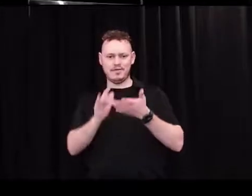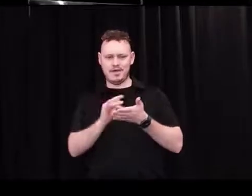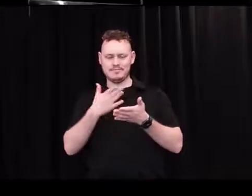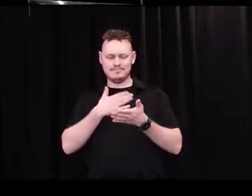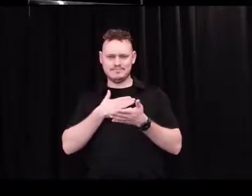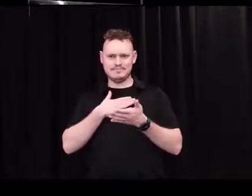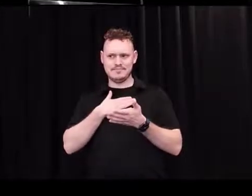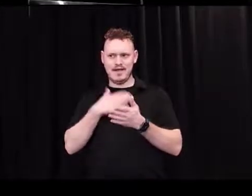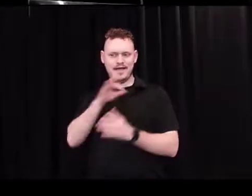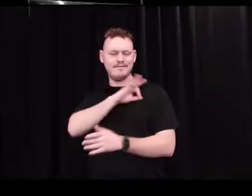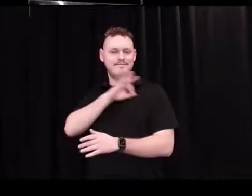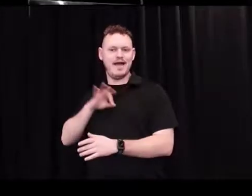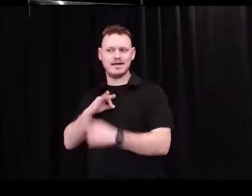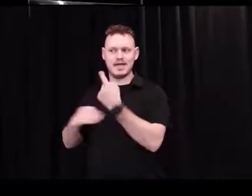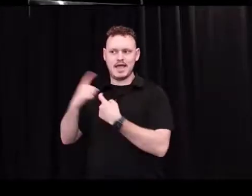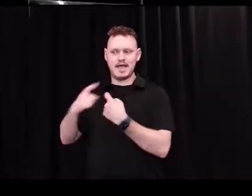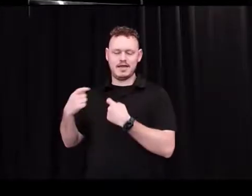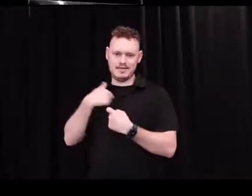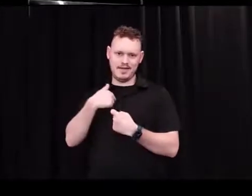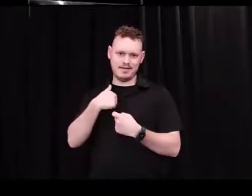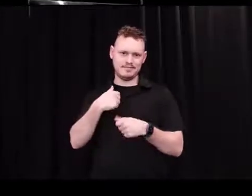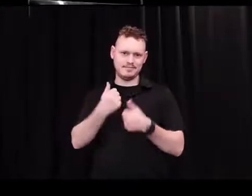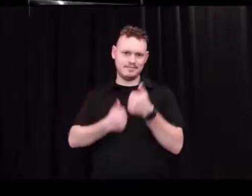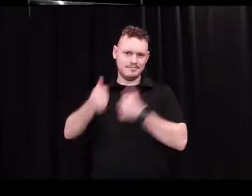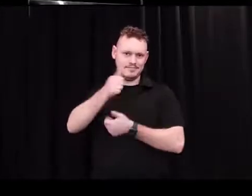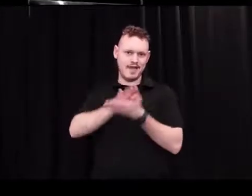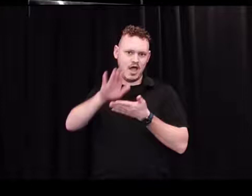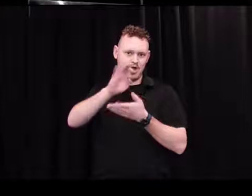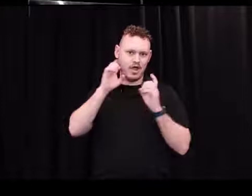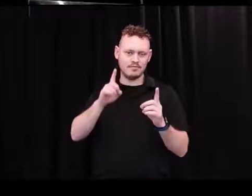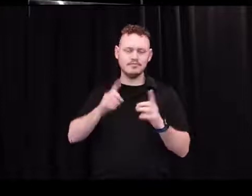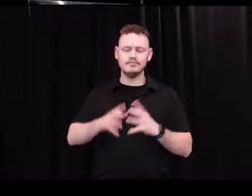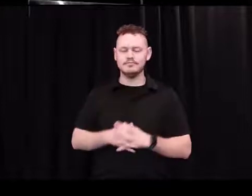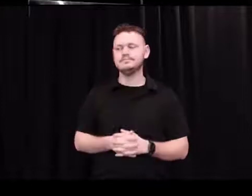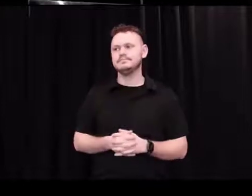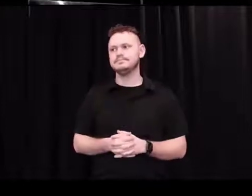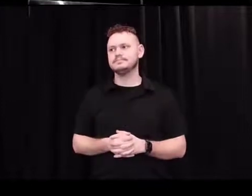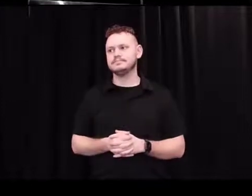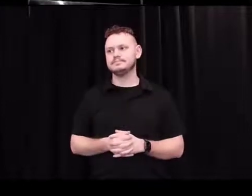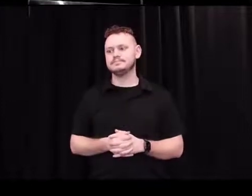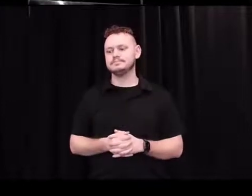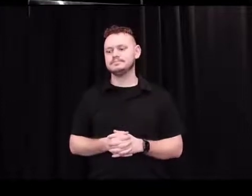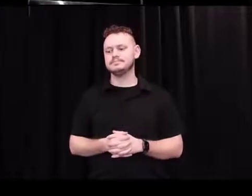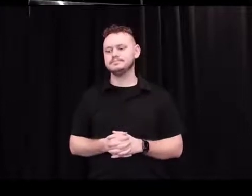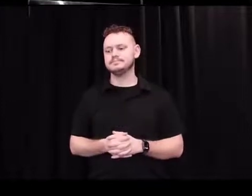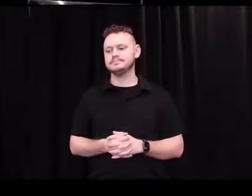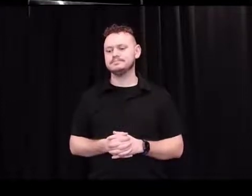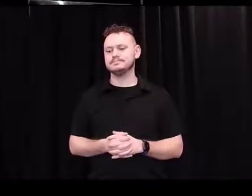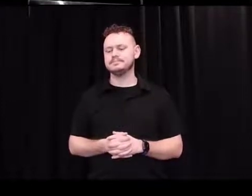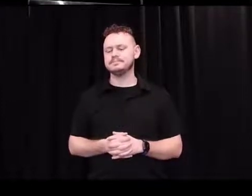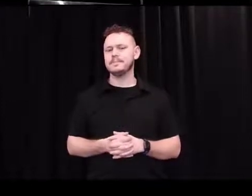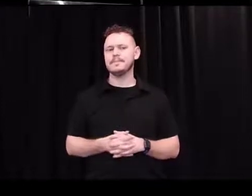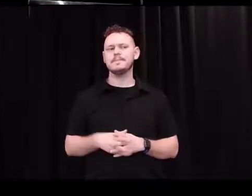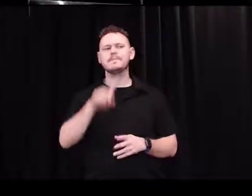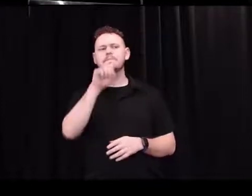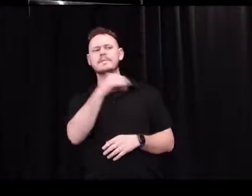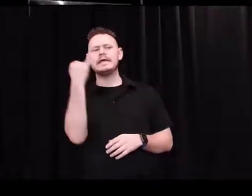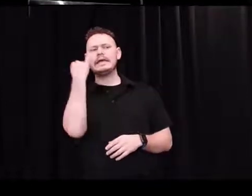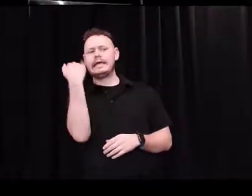from my faculty because I'm in higher ed, is what if I'm designing it for someone that's